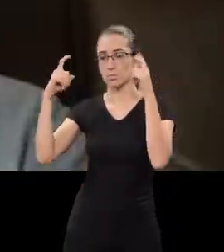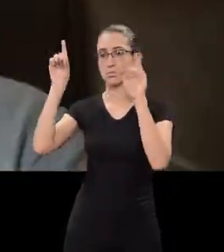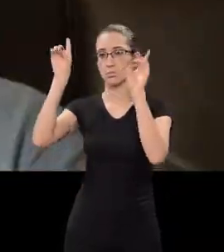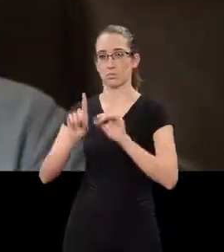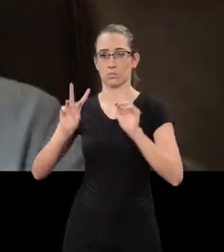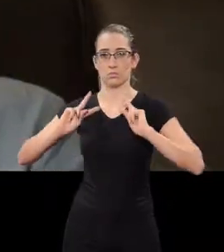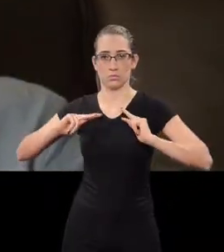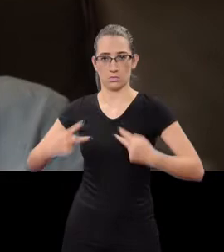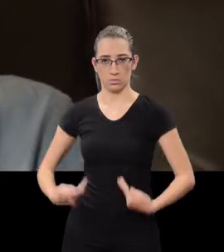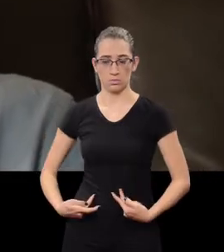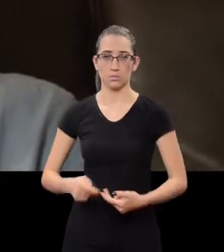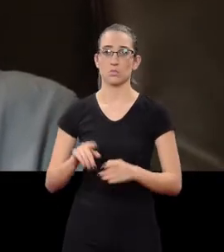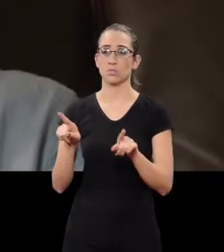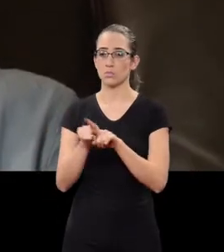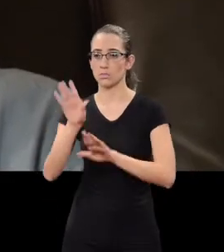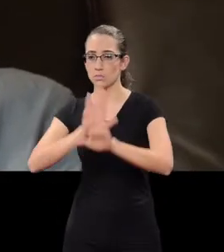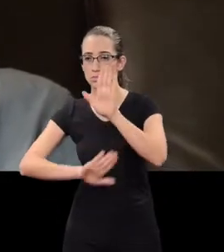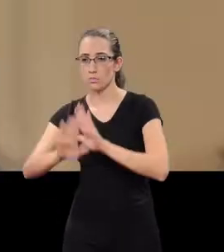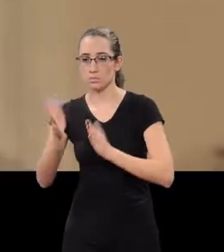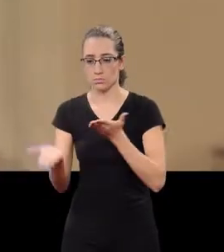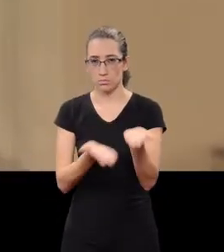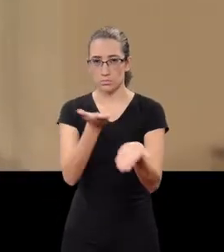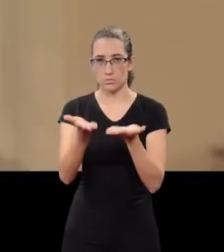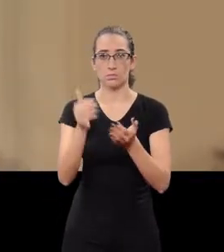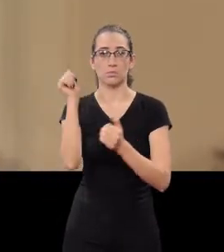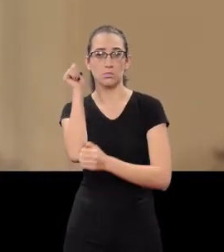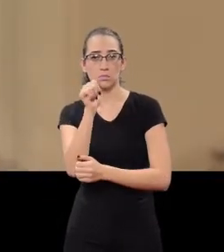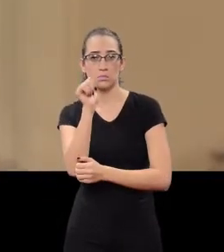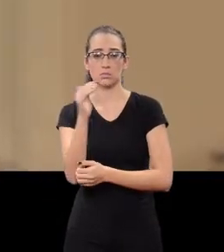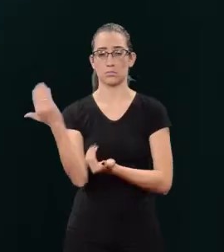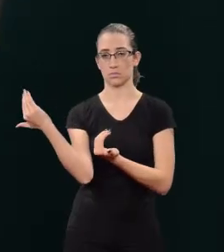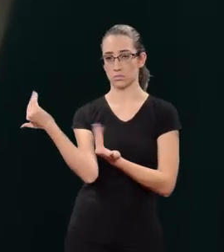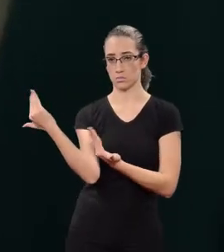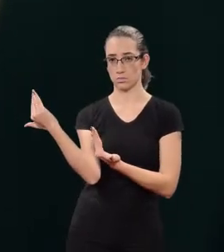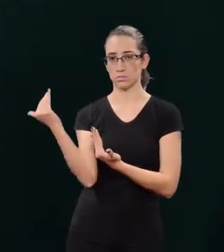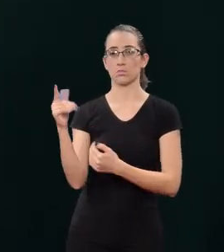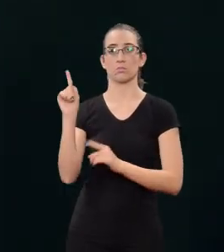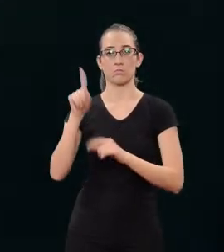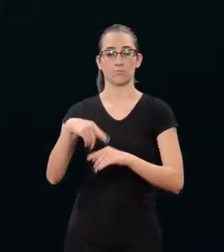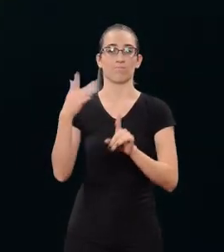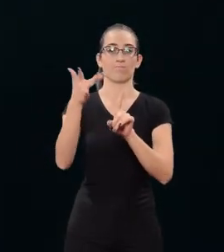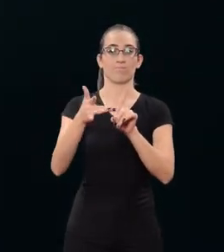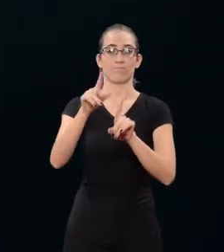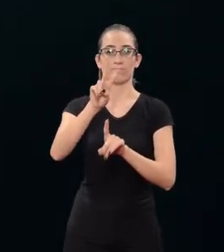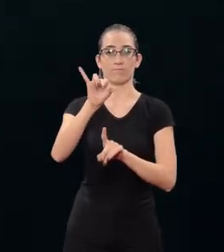It acts on the prevention and support to women and teenagers, victims of physical